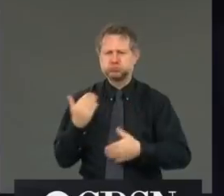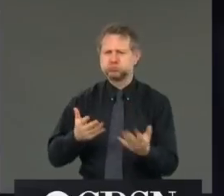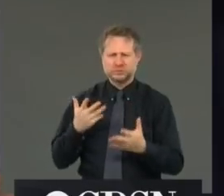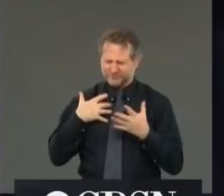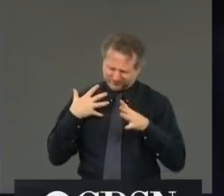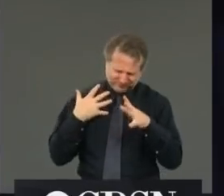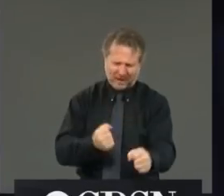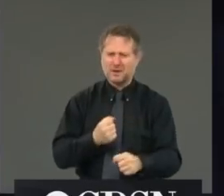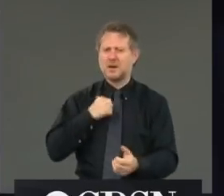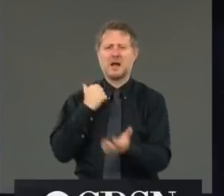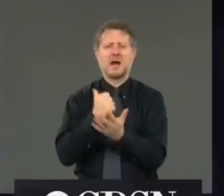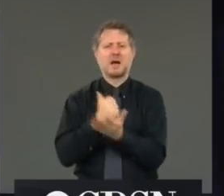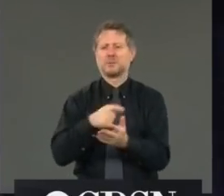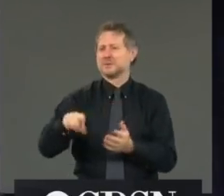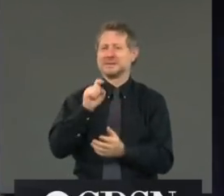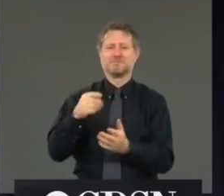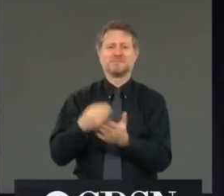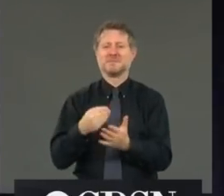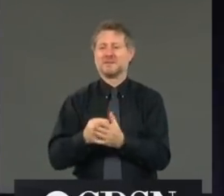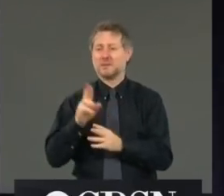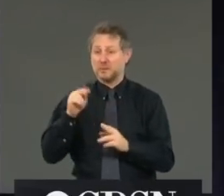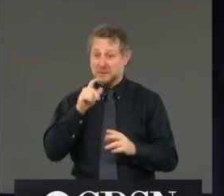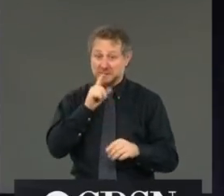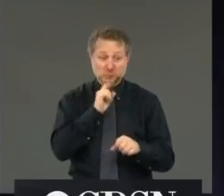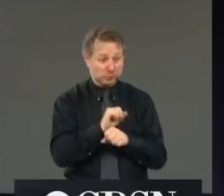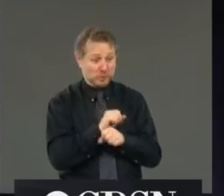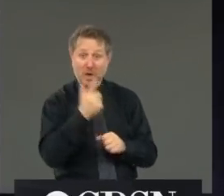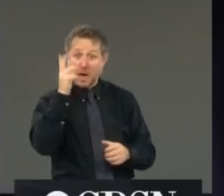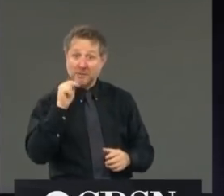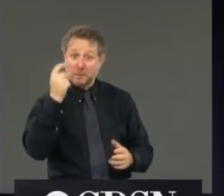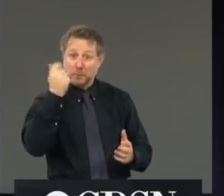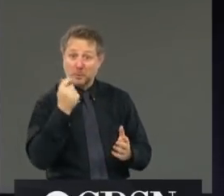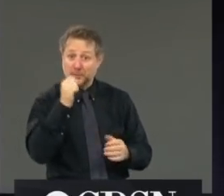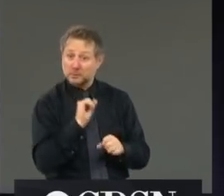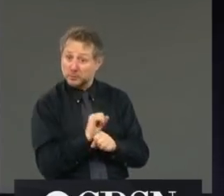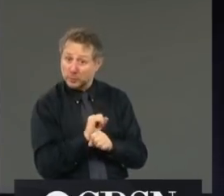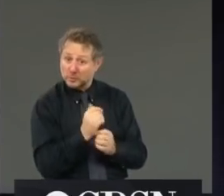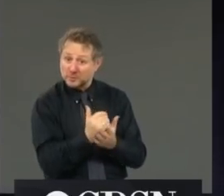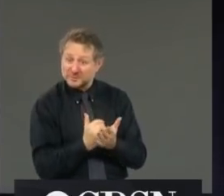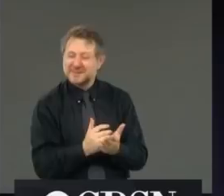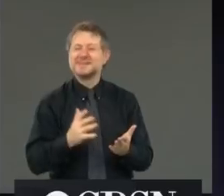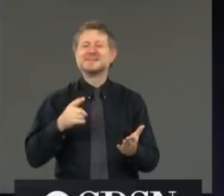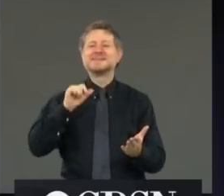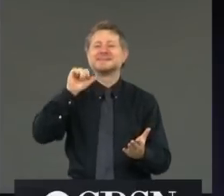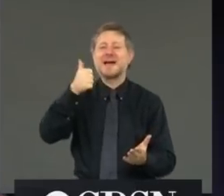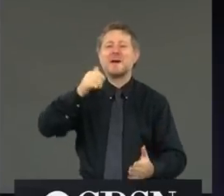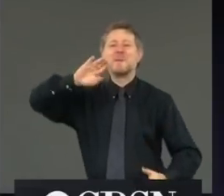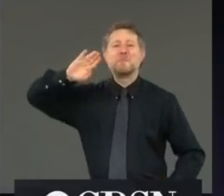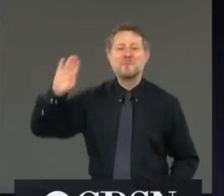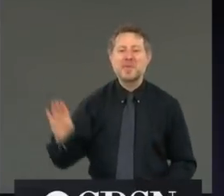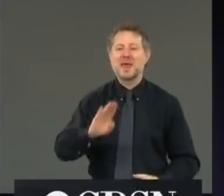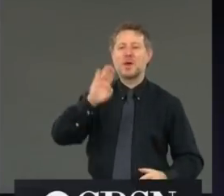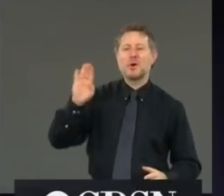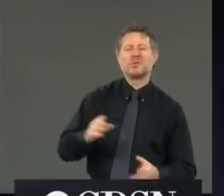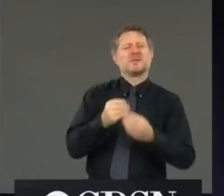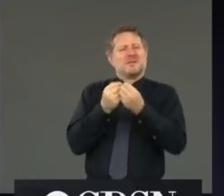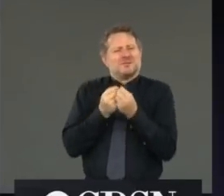BUT OUR PRIORITY AT THE TIME AND STILL IS GETTING AS MANY PEOPLE TO WORK ON THOSE CLAIMS